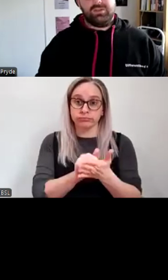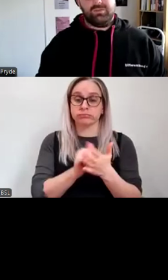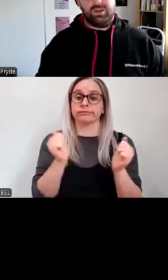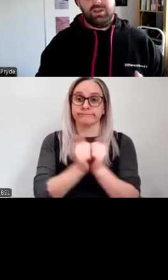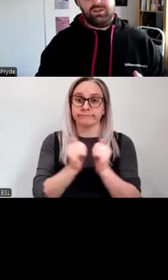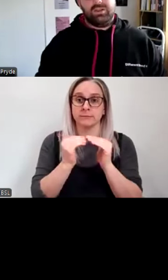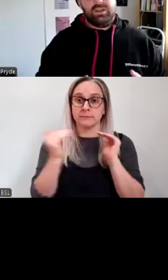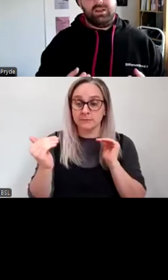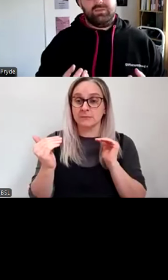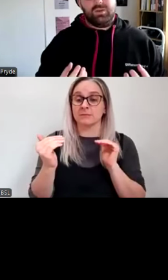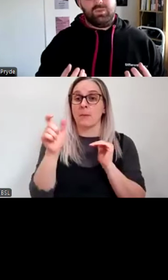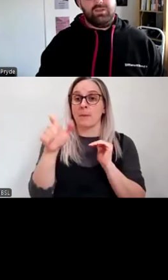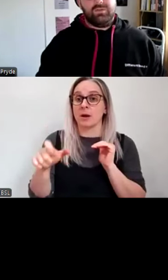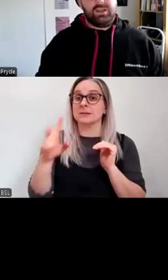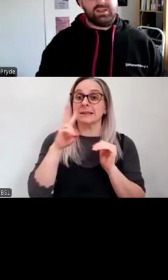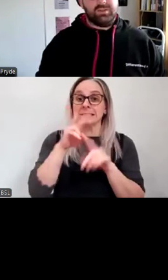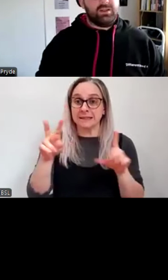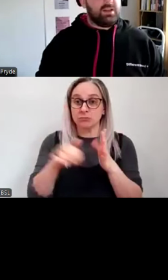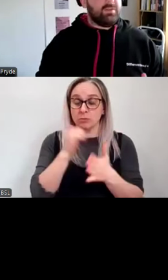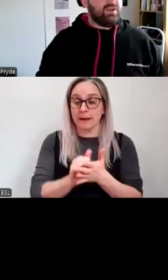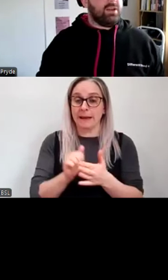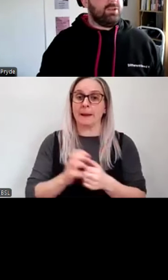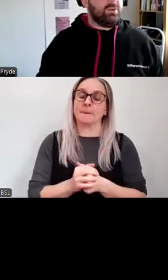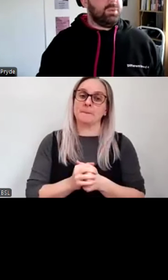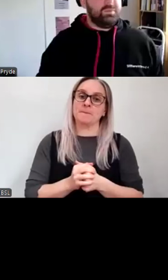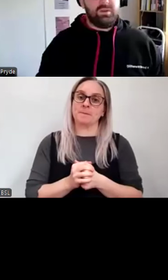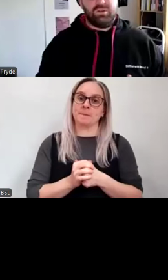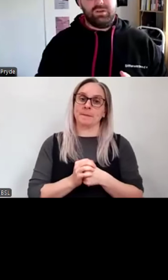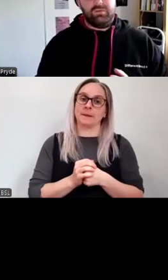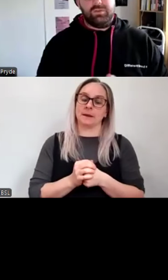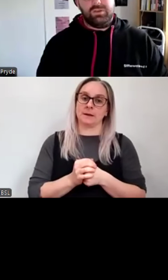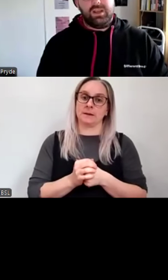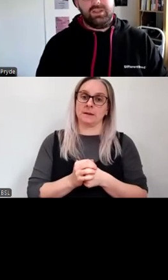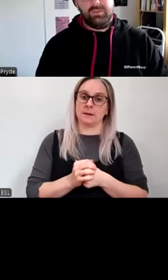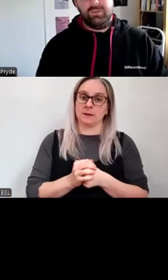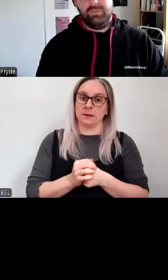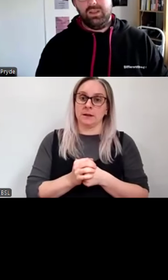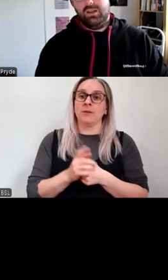It's also built into the WAVE accessibility evaluation tool, which we'll run through in the live demo.